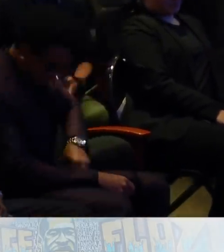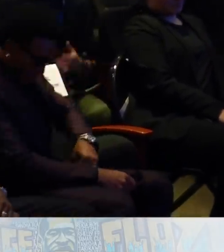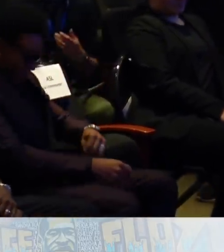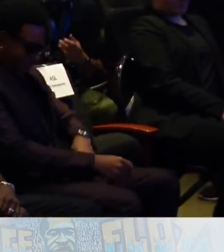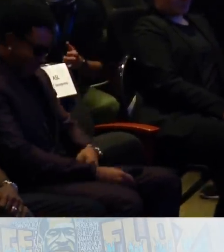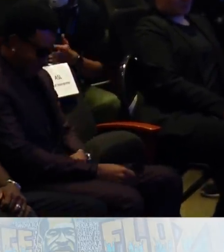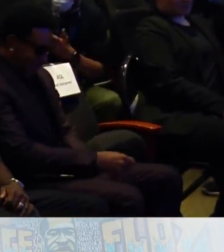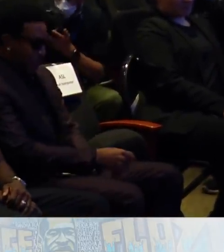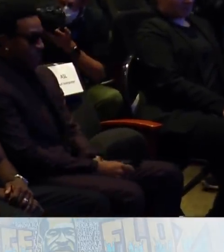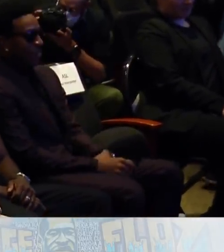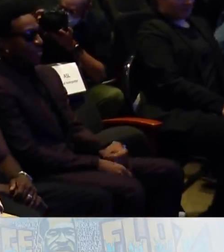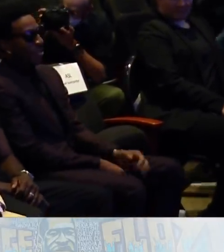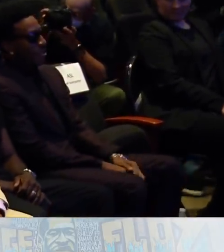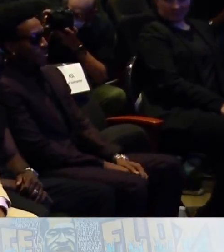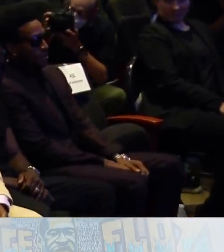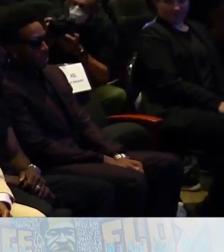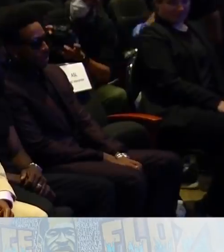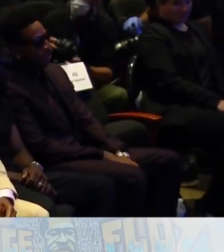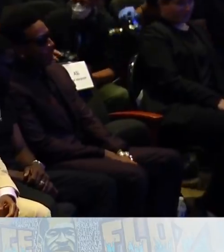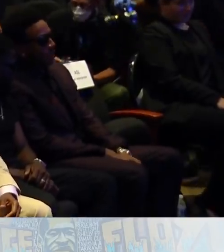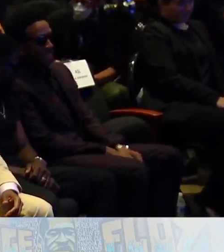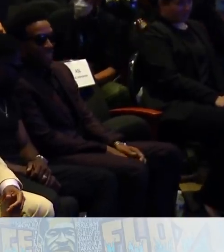THAT'S WHY I'M SAFE